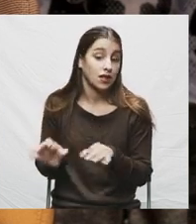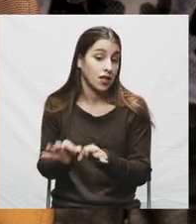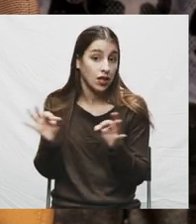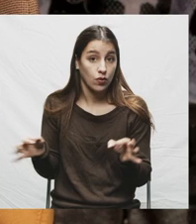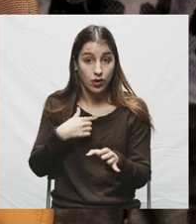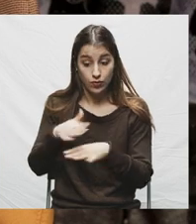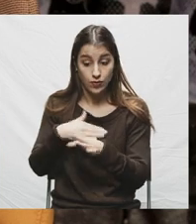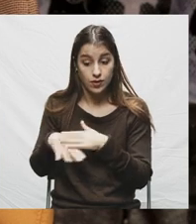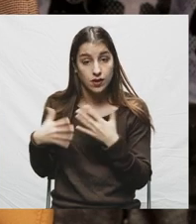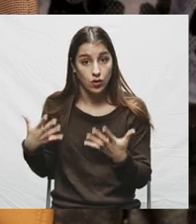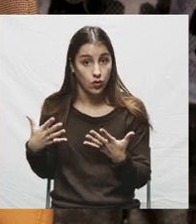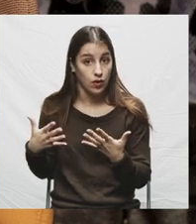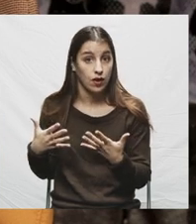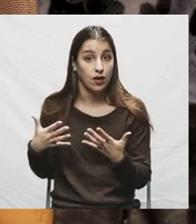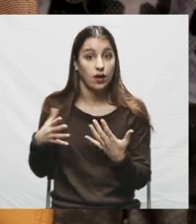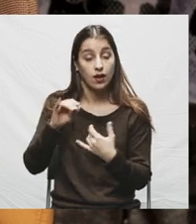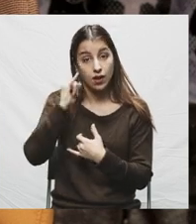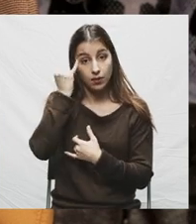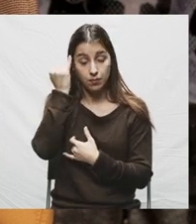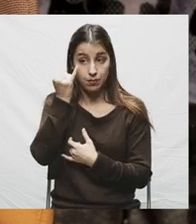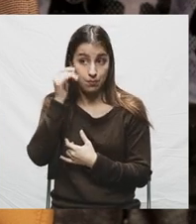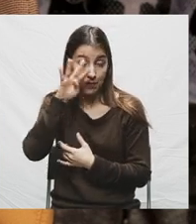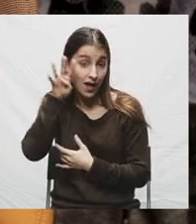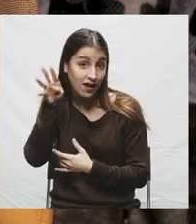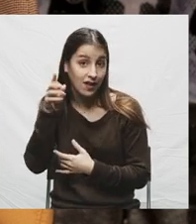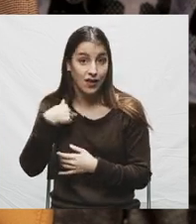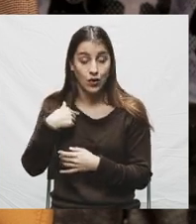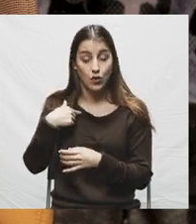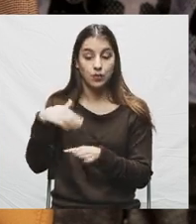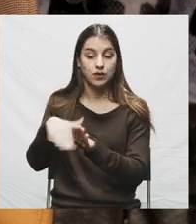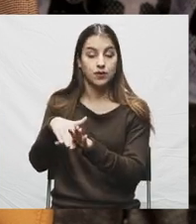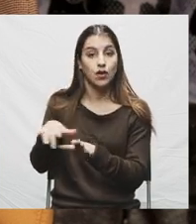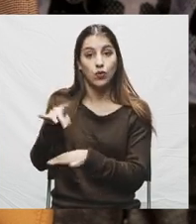Just as I did now, in... Braga, which was very different because I had no locals participating,